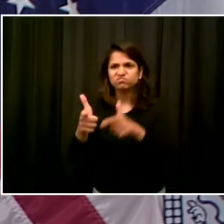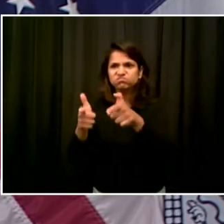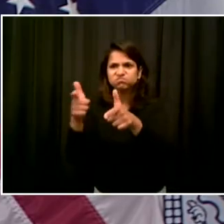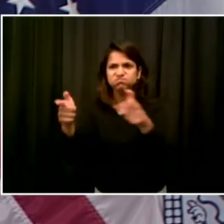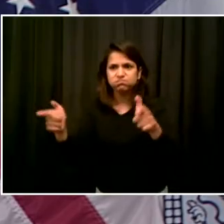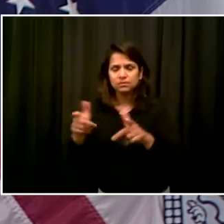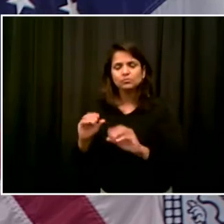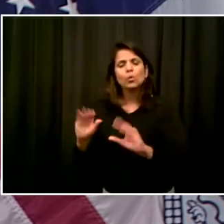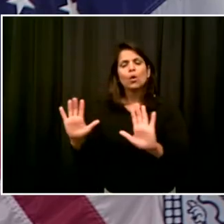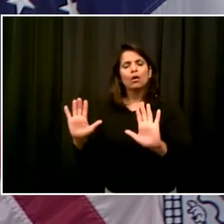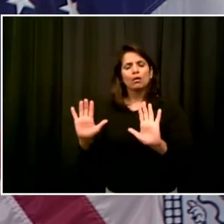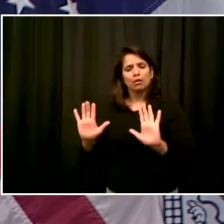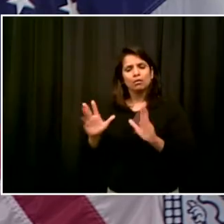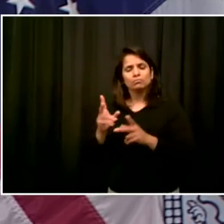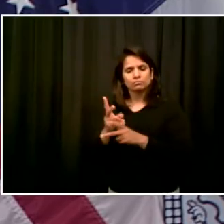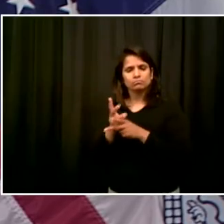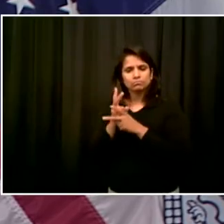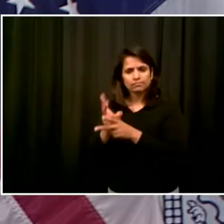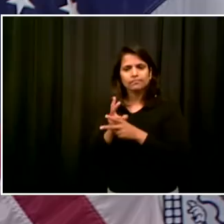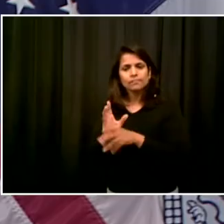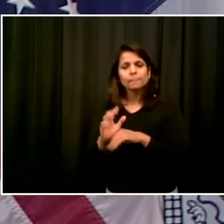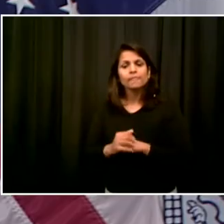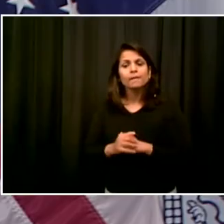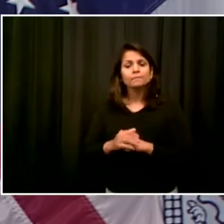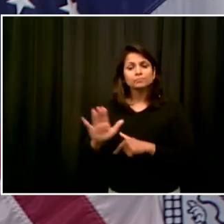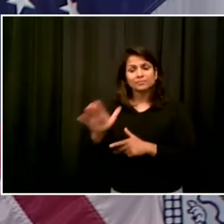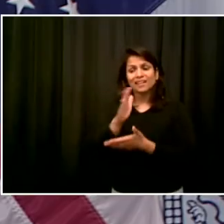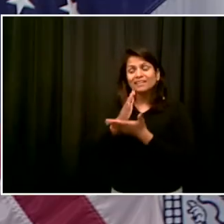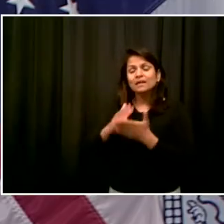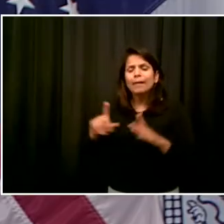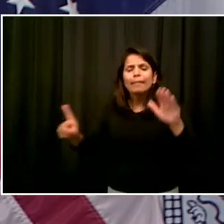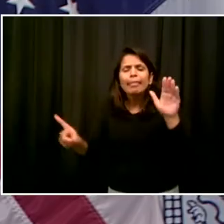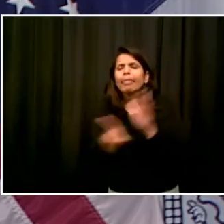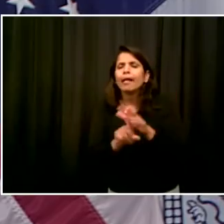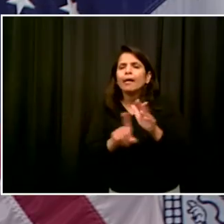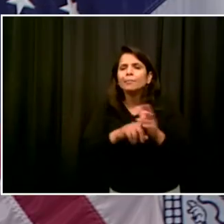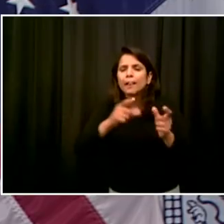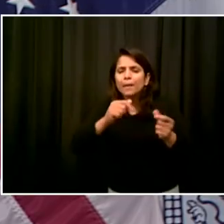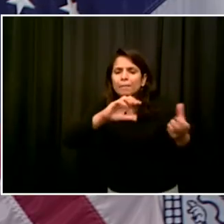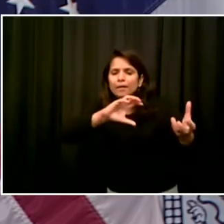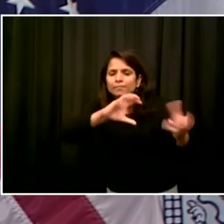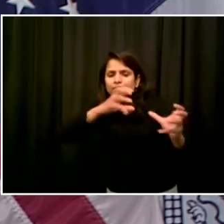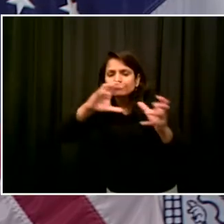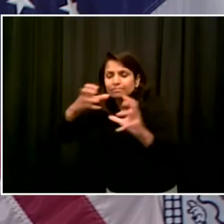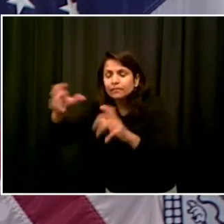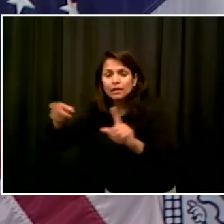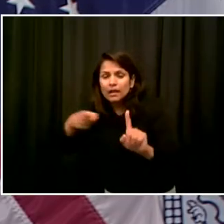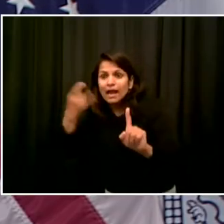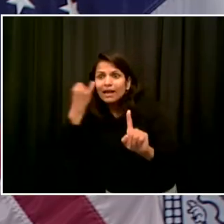FORCE CONTASNY.TL SOMETIMES TO SAVE A LIFE,